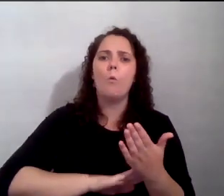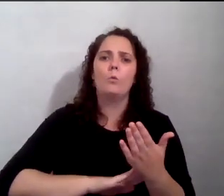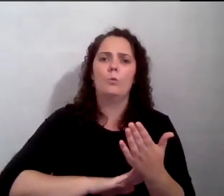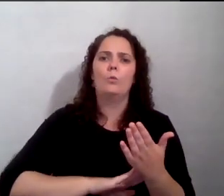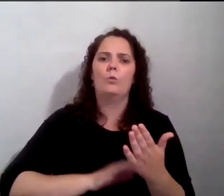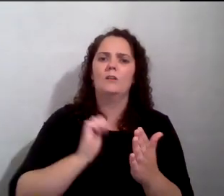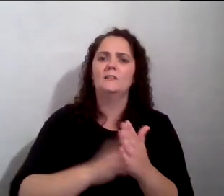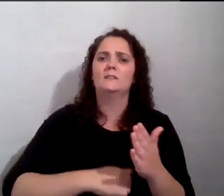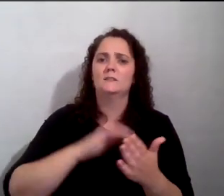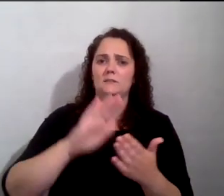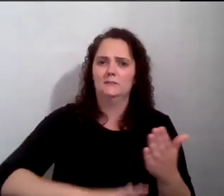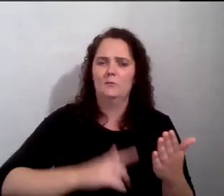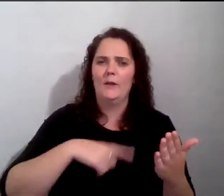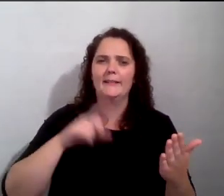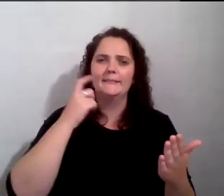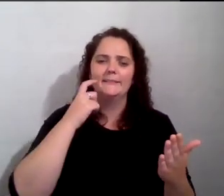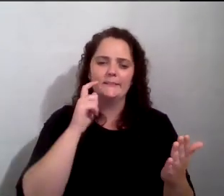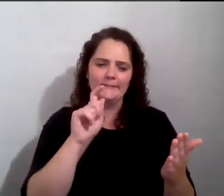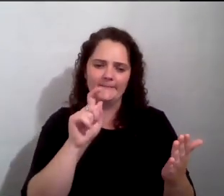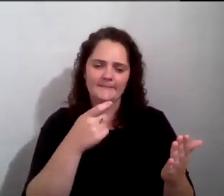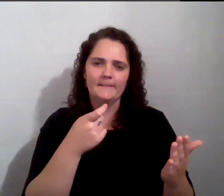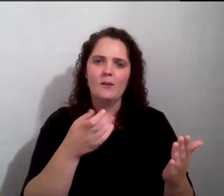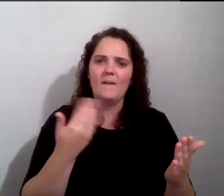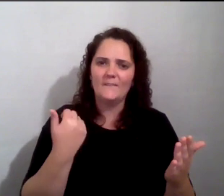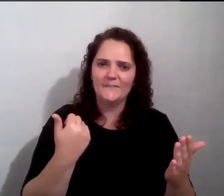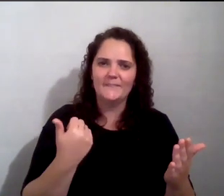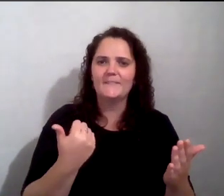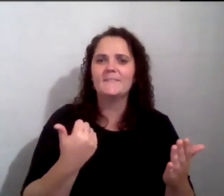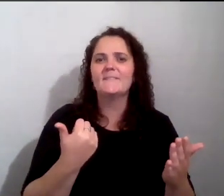it off and redo certain parts, you know, read